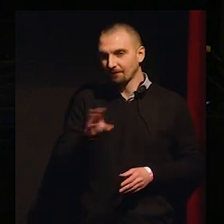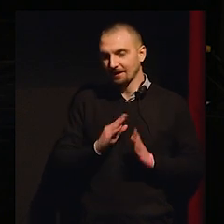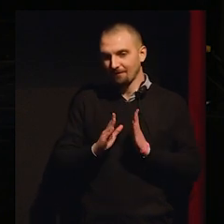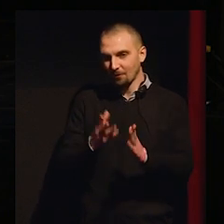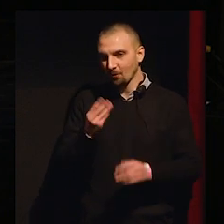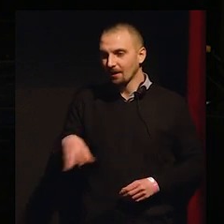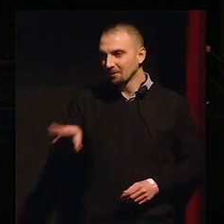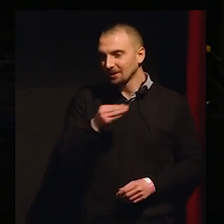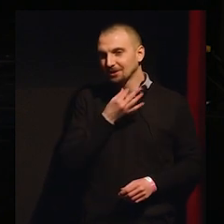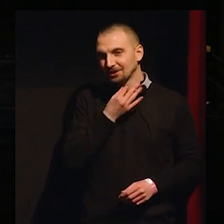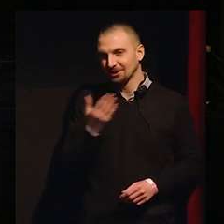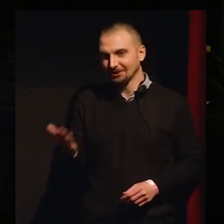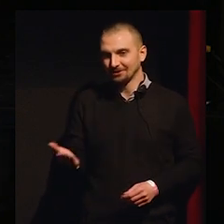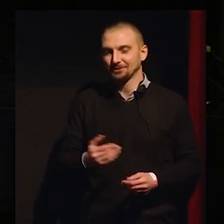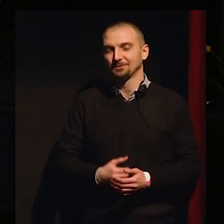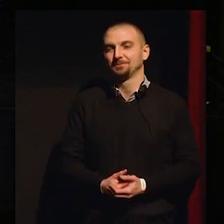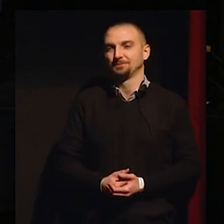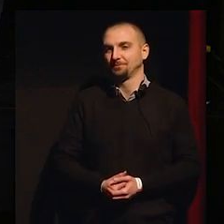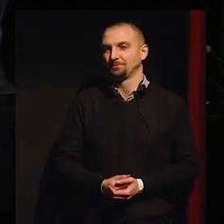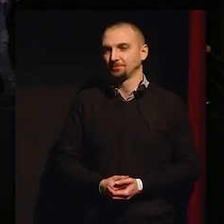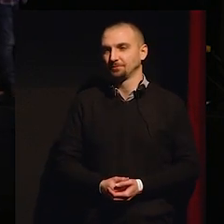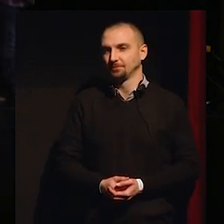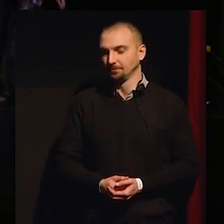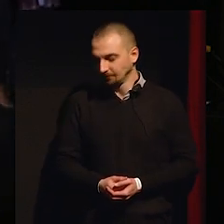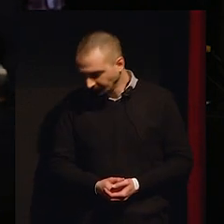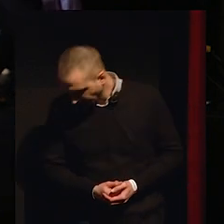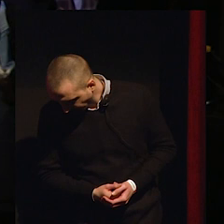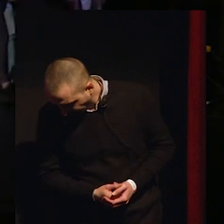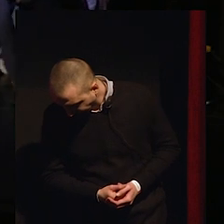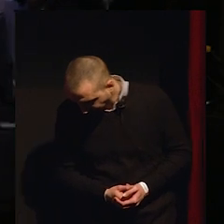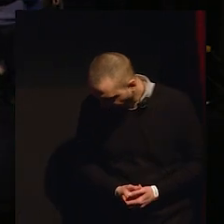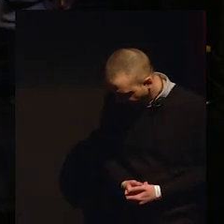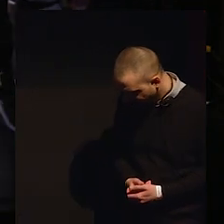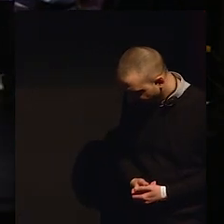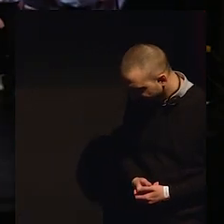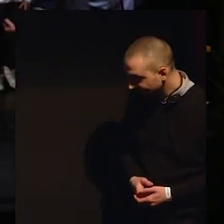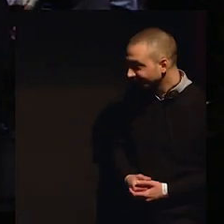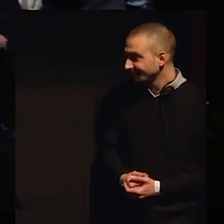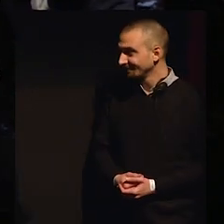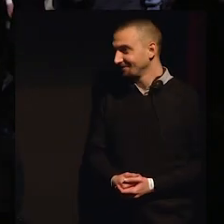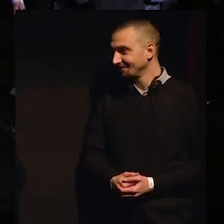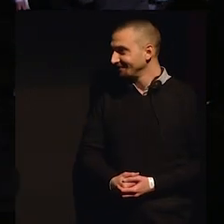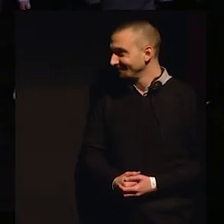I thank you all, too, for having listened. Yeah, we were going to say “let’s wow” altogether, right?